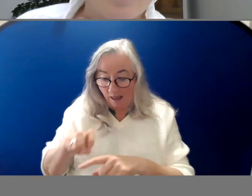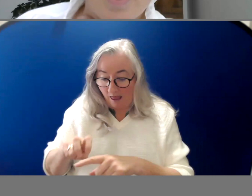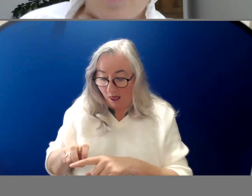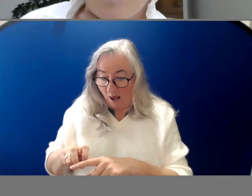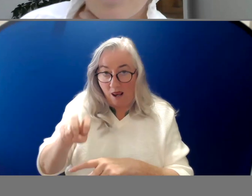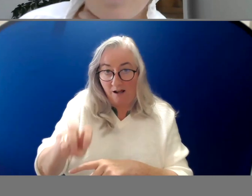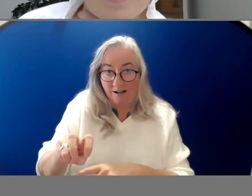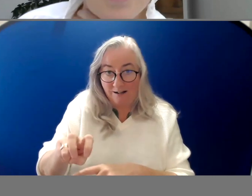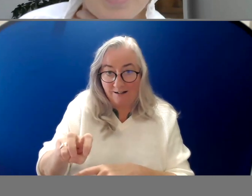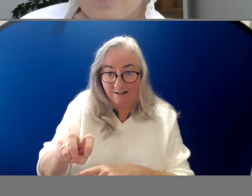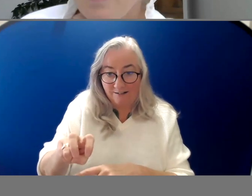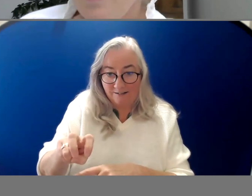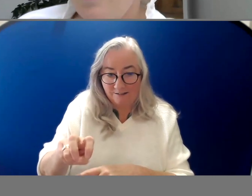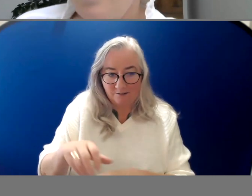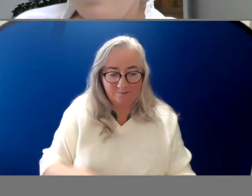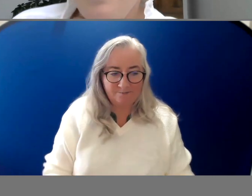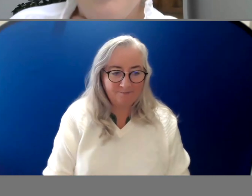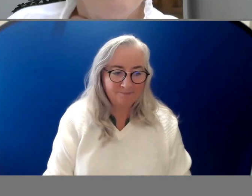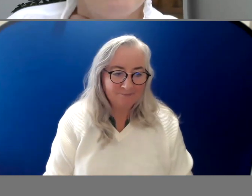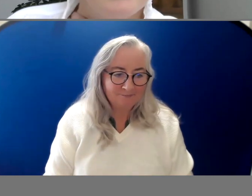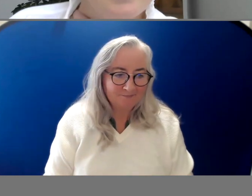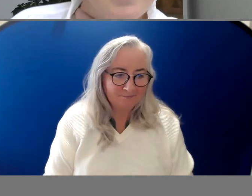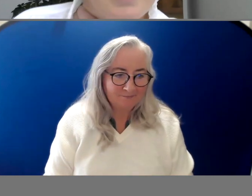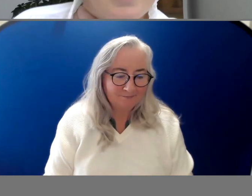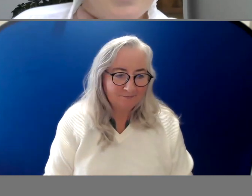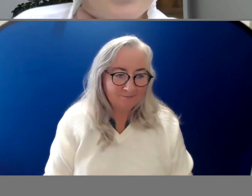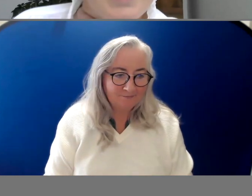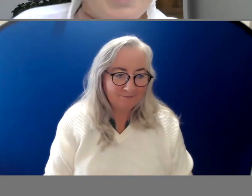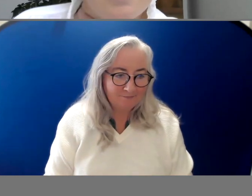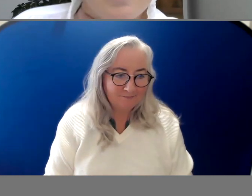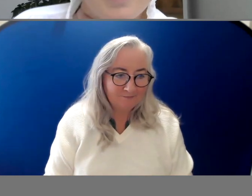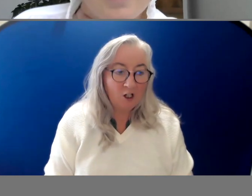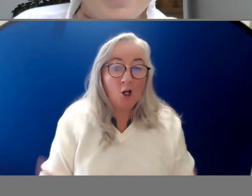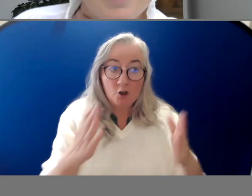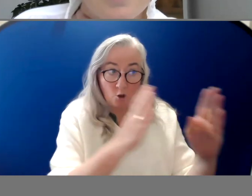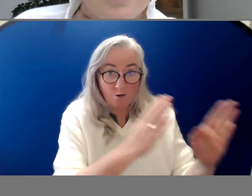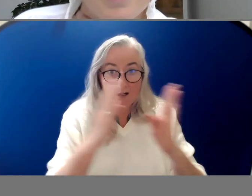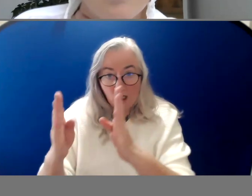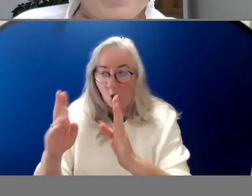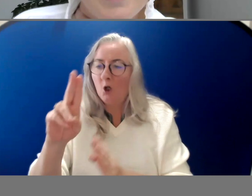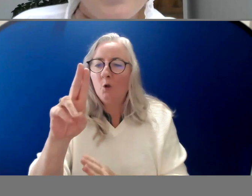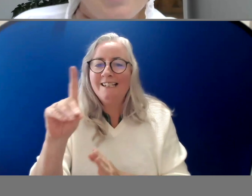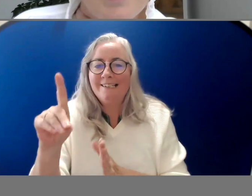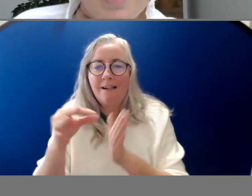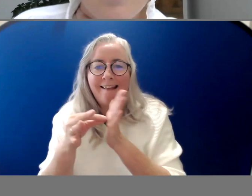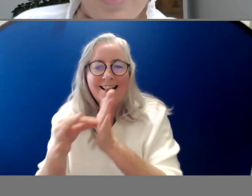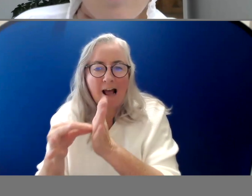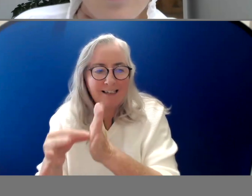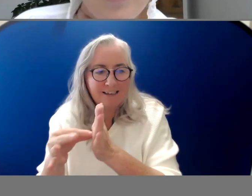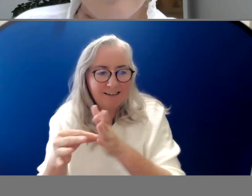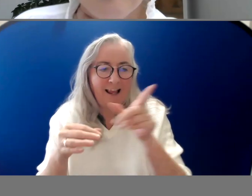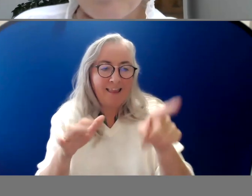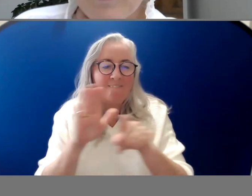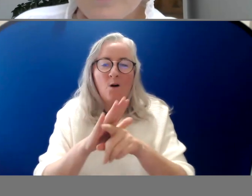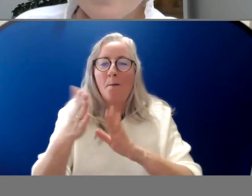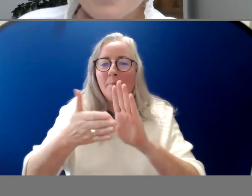then up and over balustrade in UD guidelines so this is from CEUD buildings for everyone there's